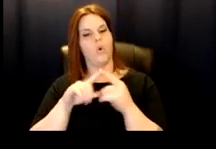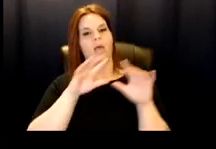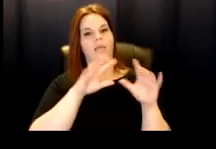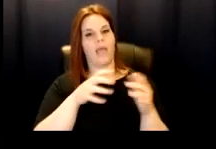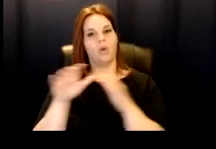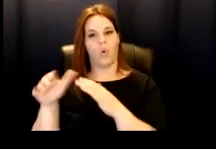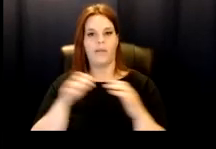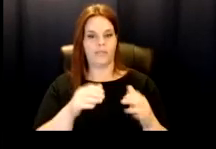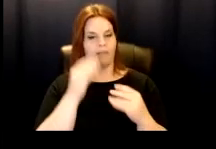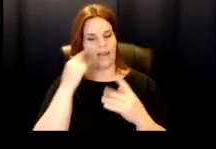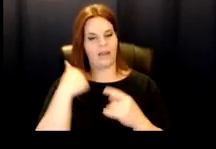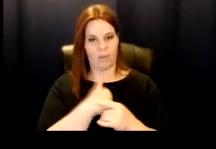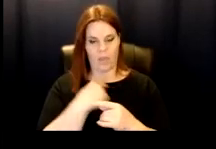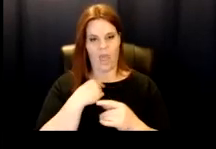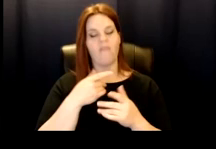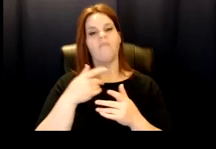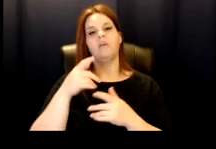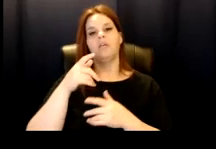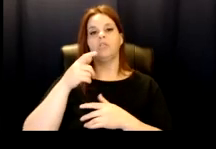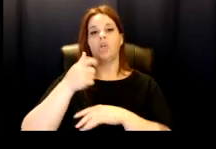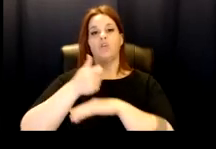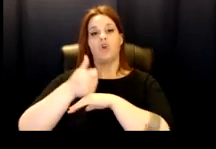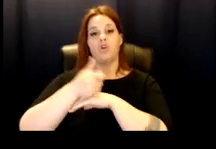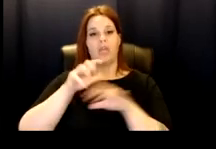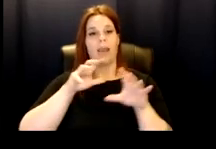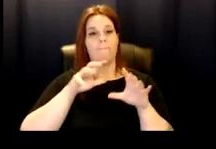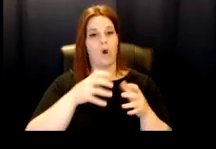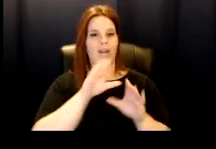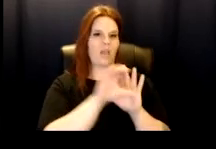fields, we have charging party characteristics. This is the person who makes the allegation